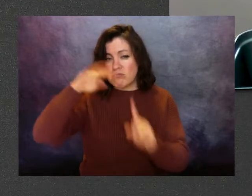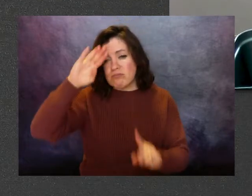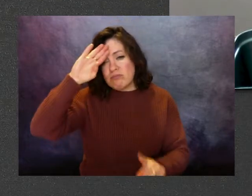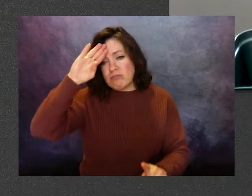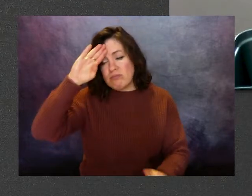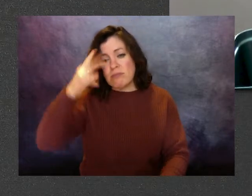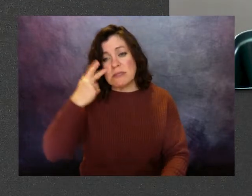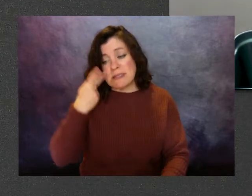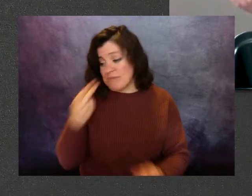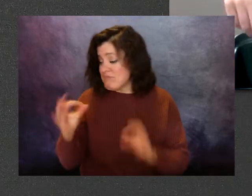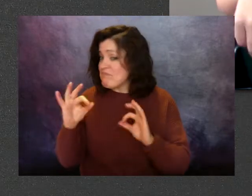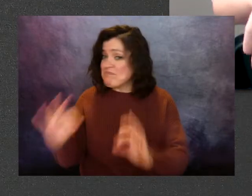Yep, looks good.